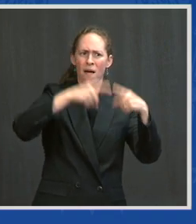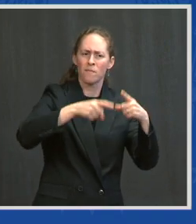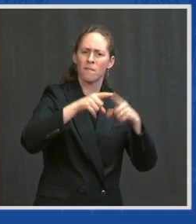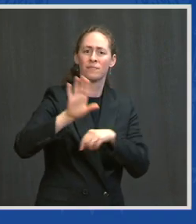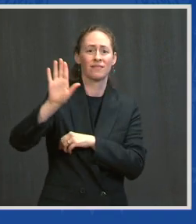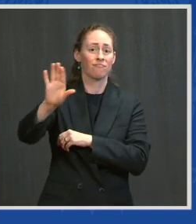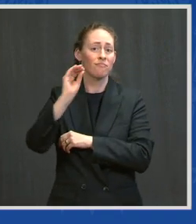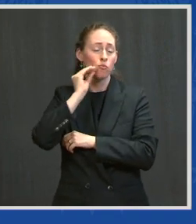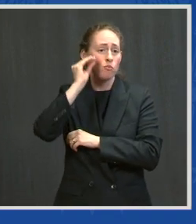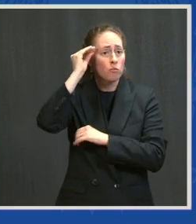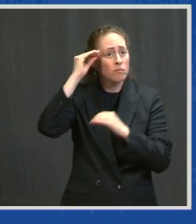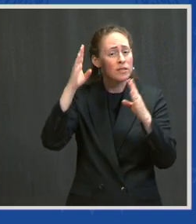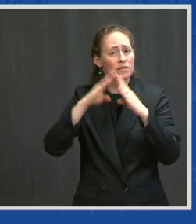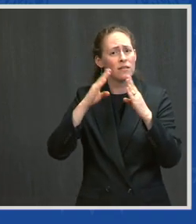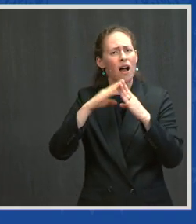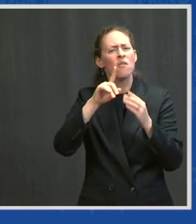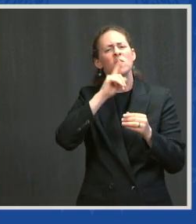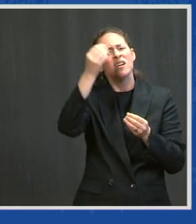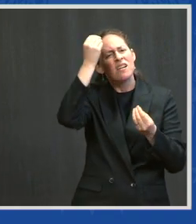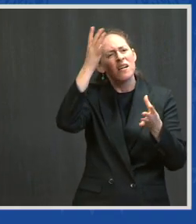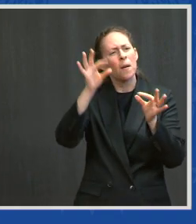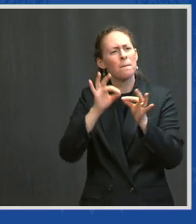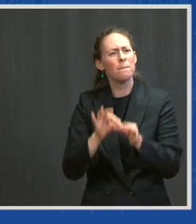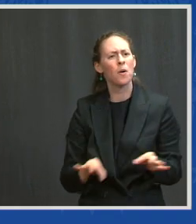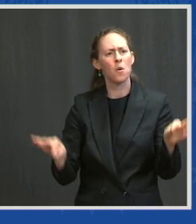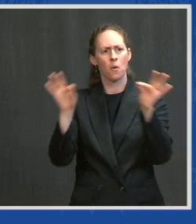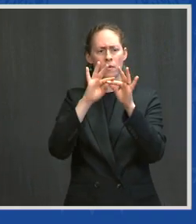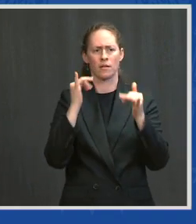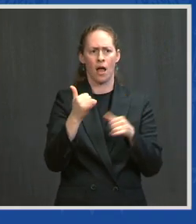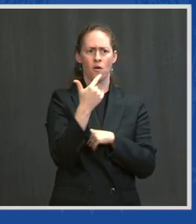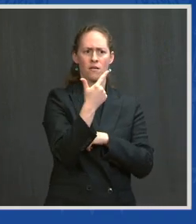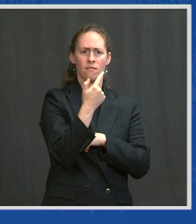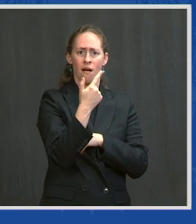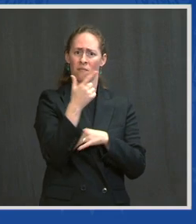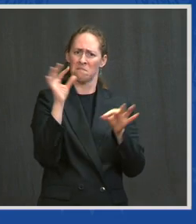out of the hands of dangerous criminals, fugitives, and gangs, as well as organized crime.